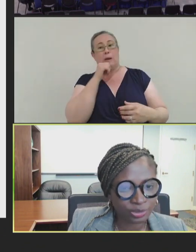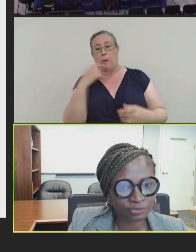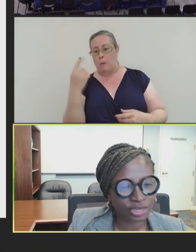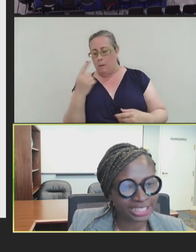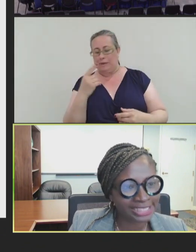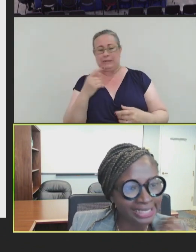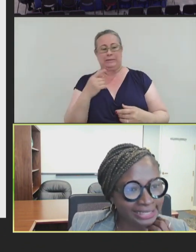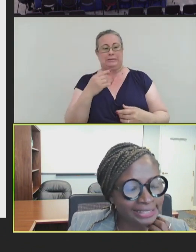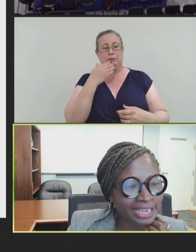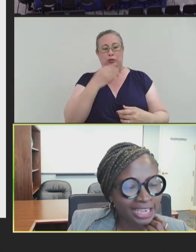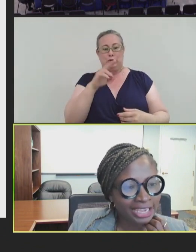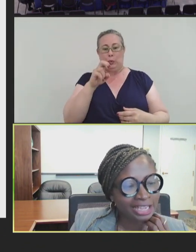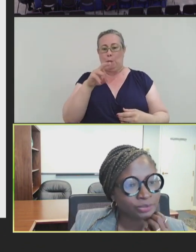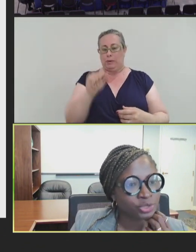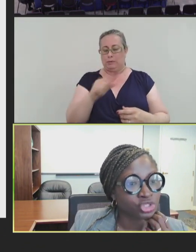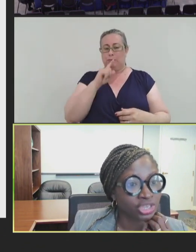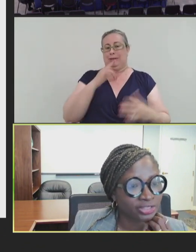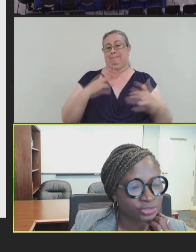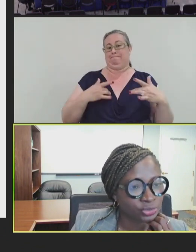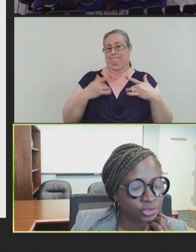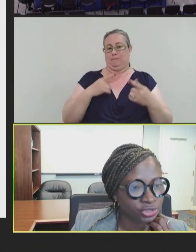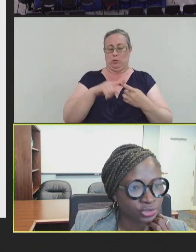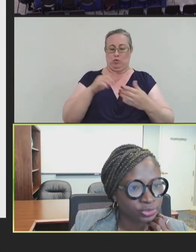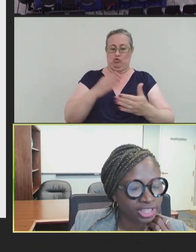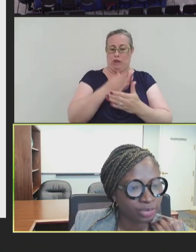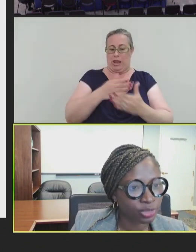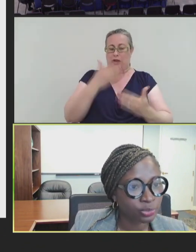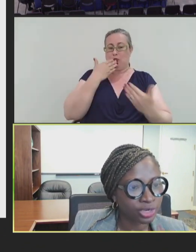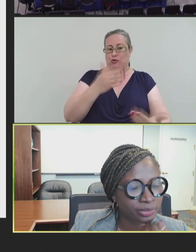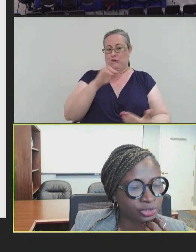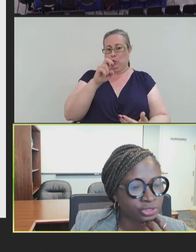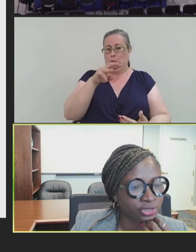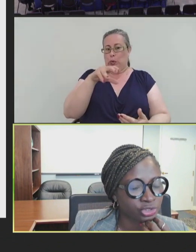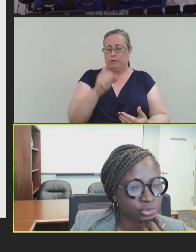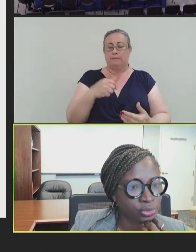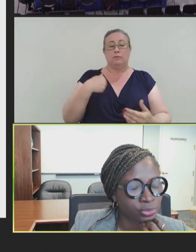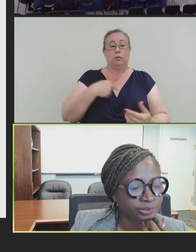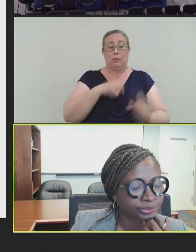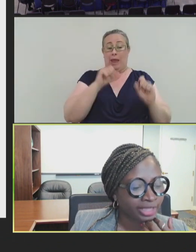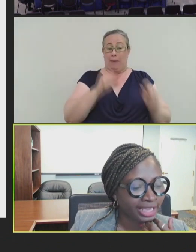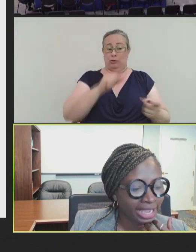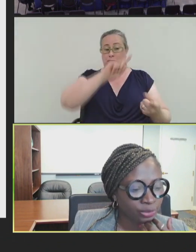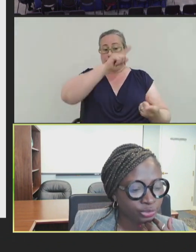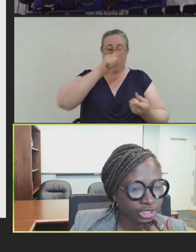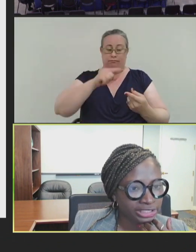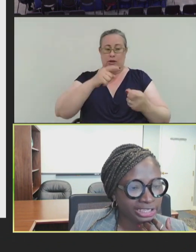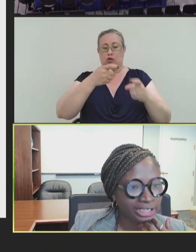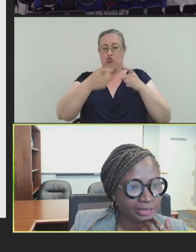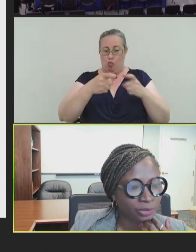we're very excited to share this good news that we were able to control an outbreak